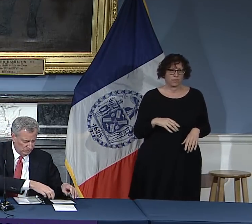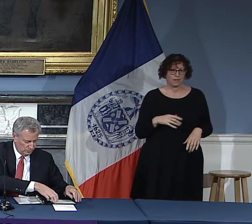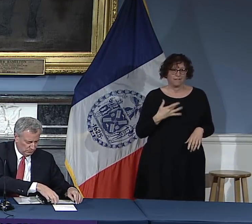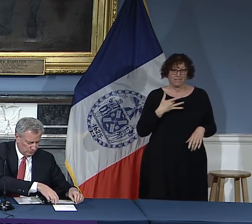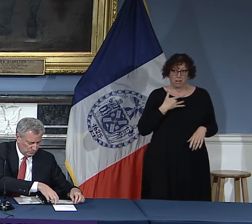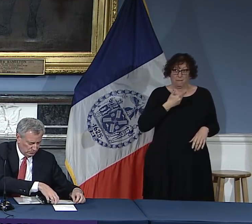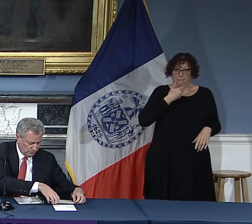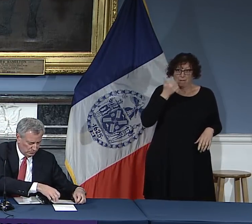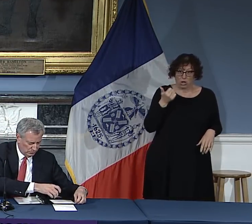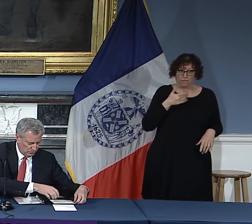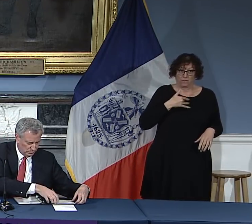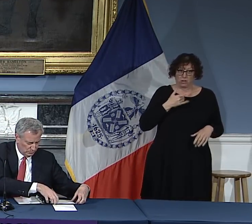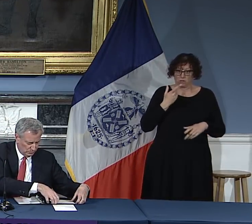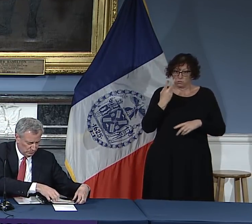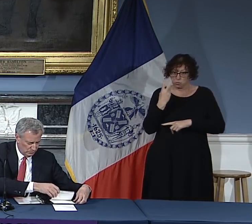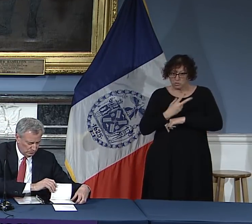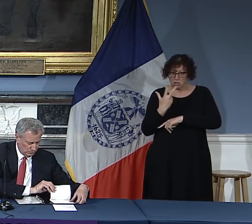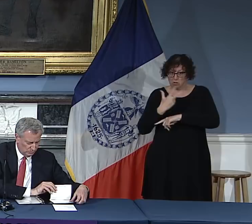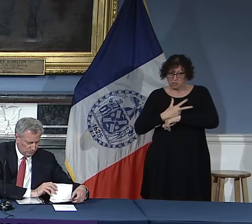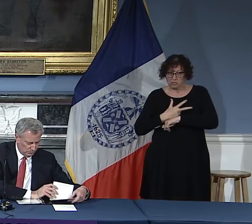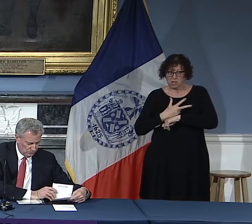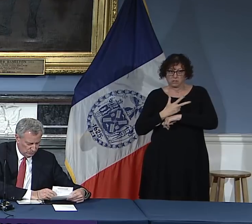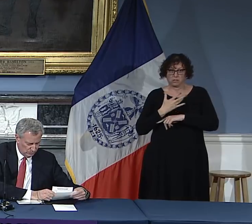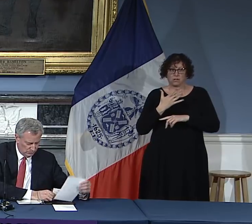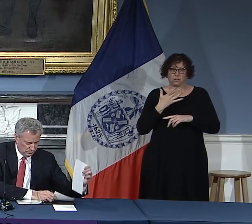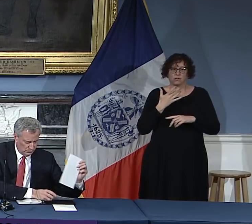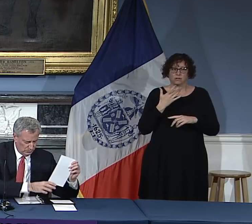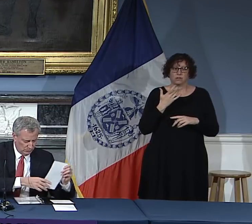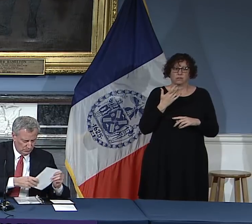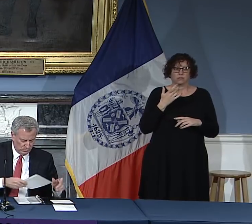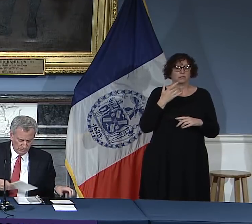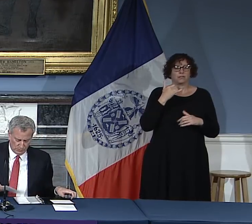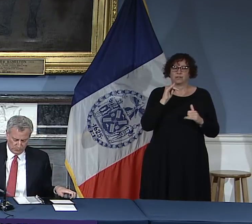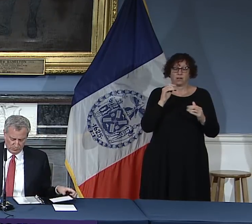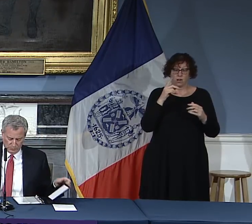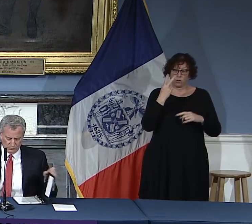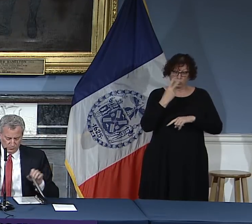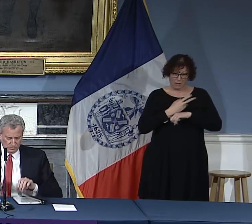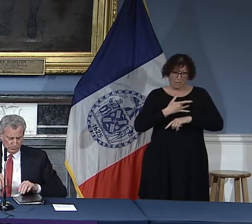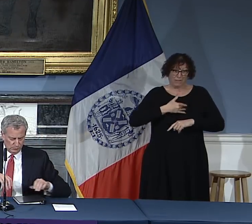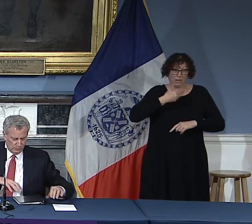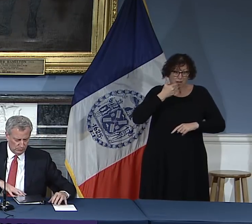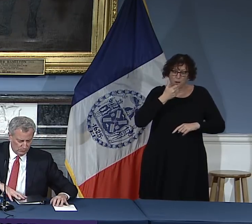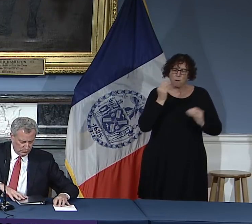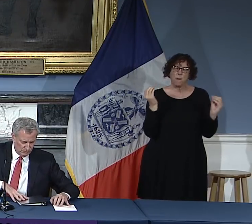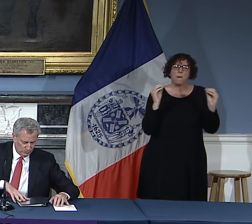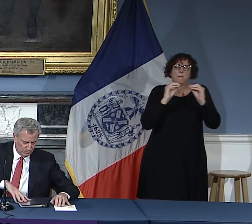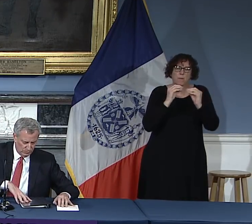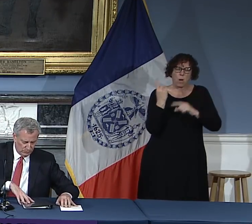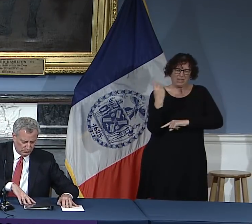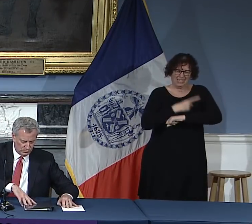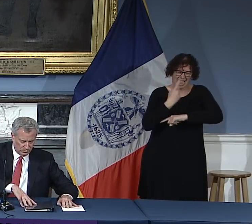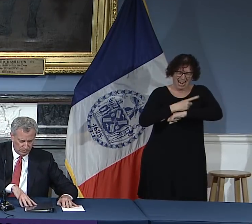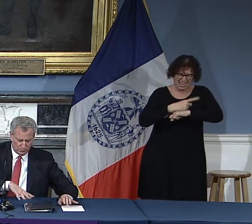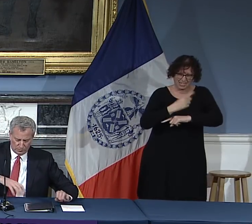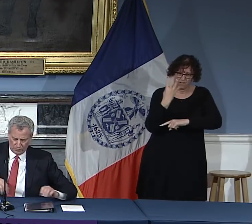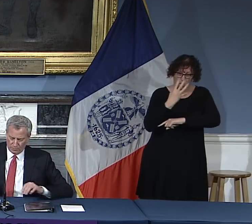TOST AYHO ME FOR SEVEN YSDAOR 72 HOUR ASFERT OUYR FEVER HAS GONE AWAY. IF YOU ARE NOT